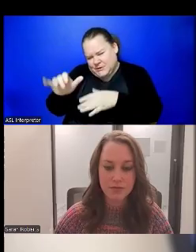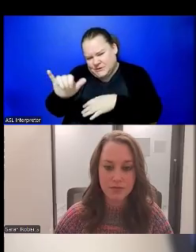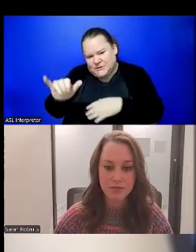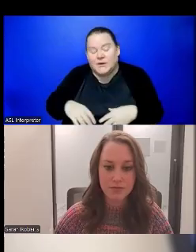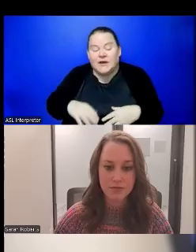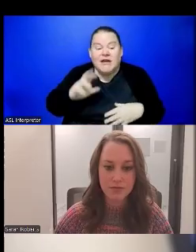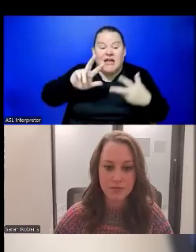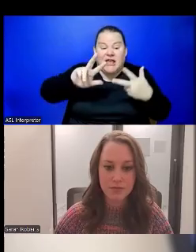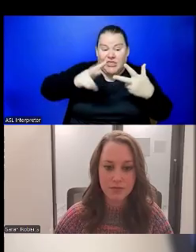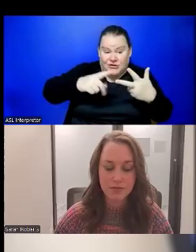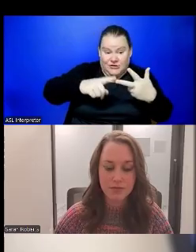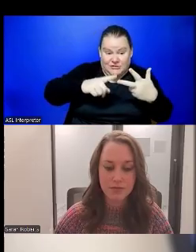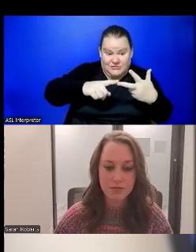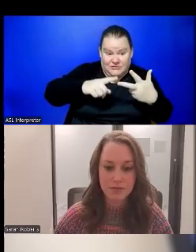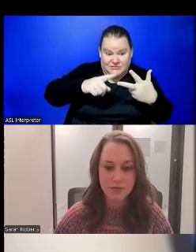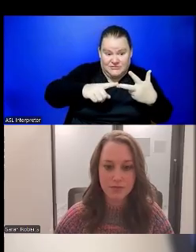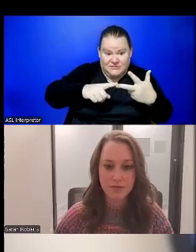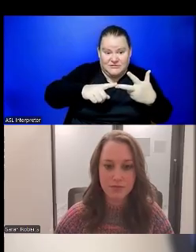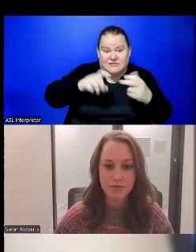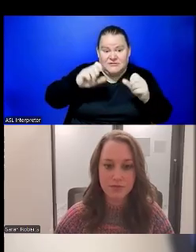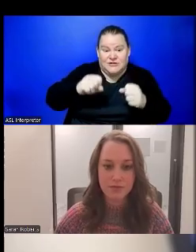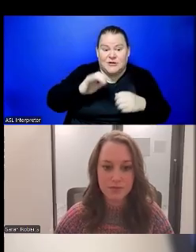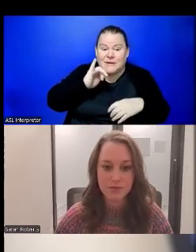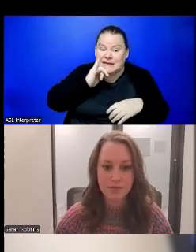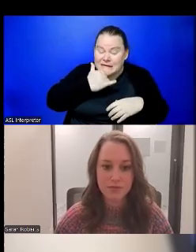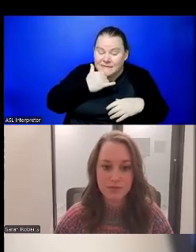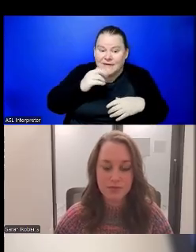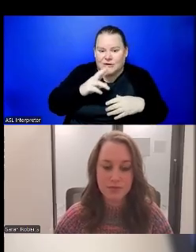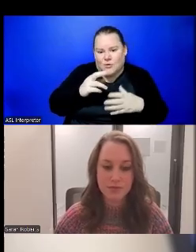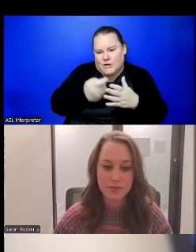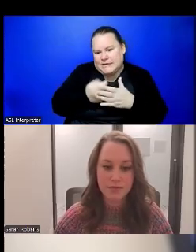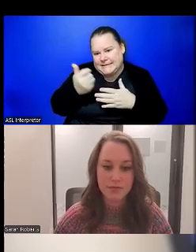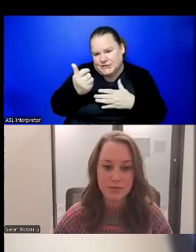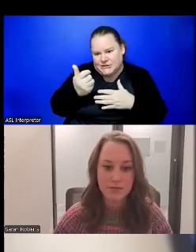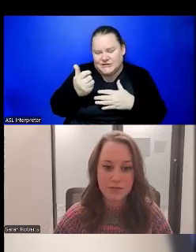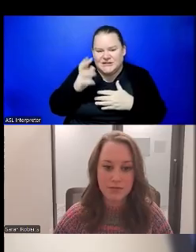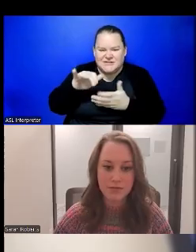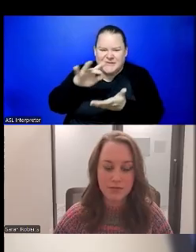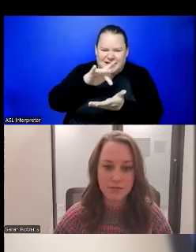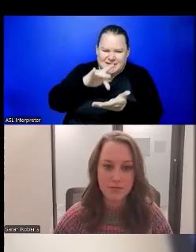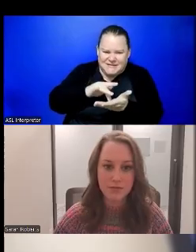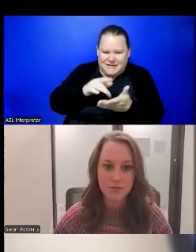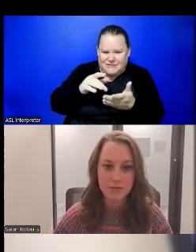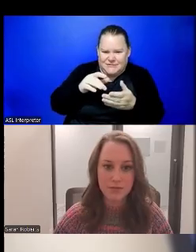imprinting center defect or deletion. So this is the center that's responsible for silencing of